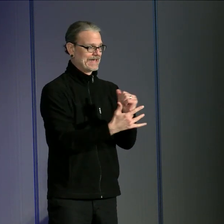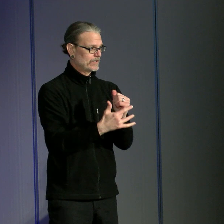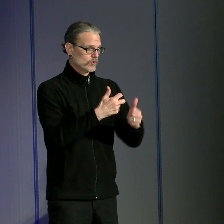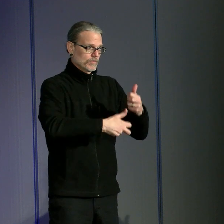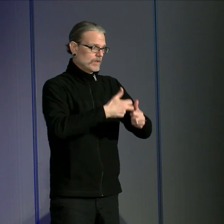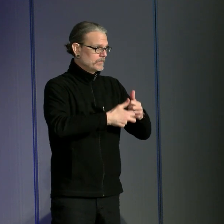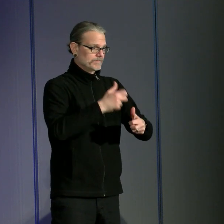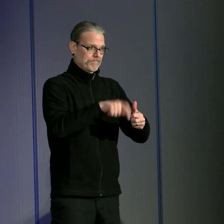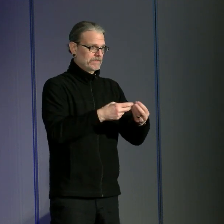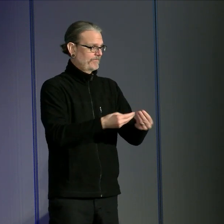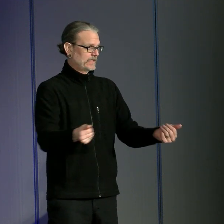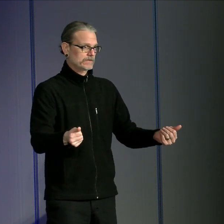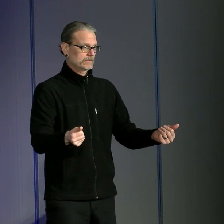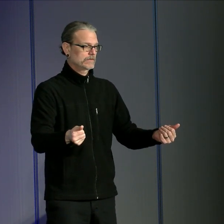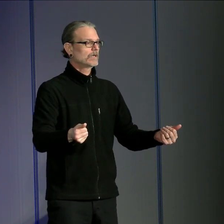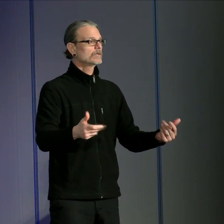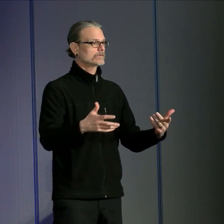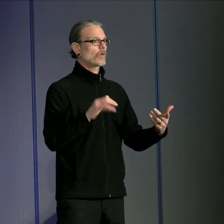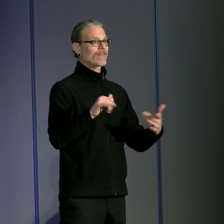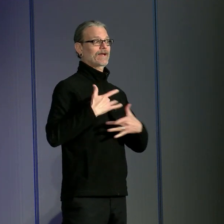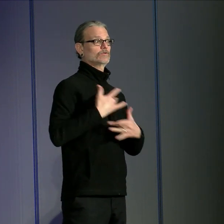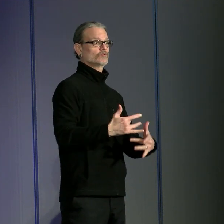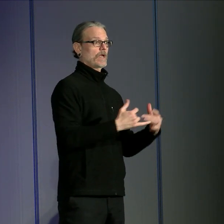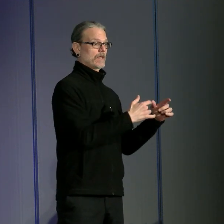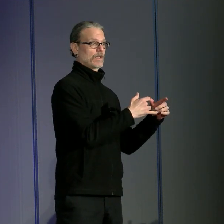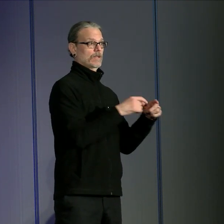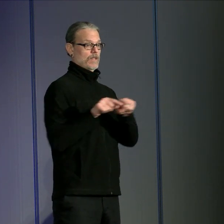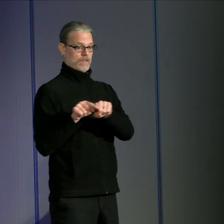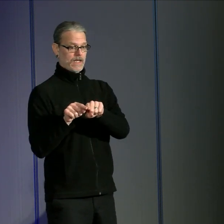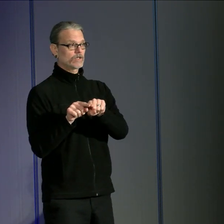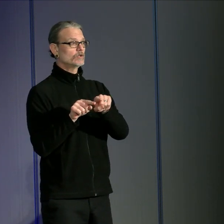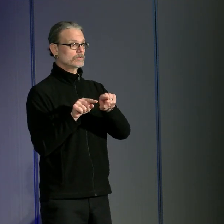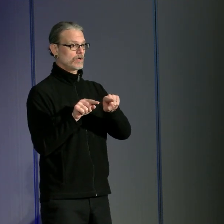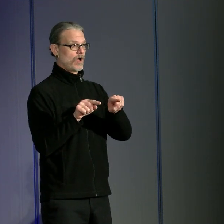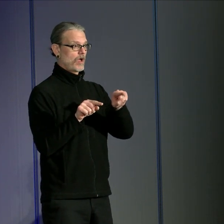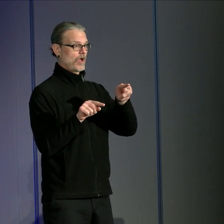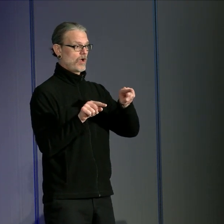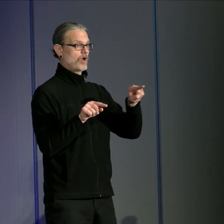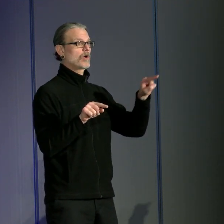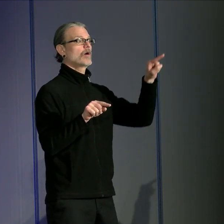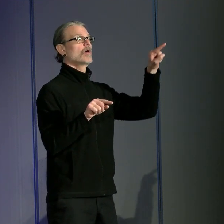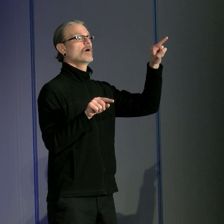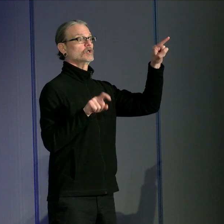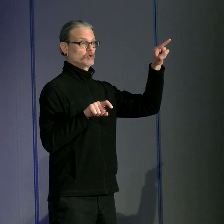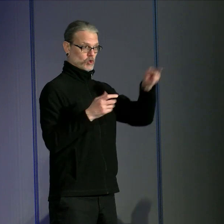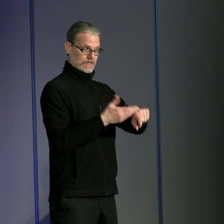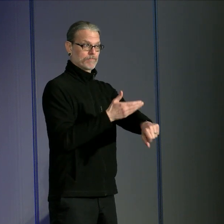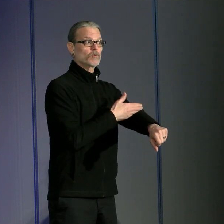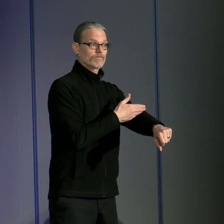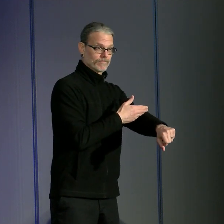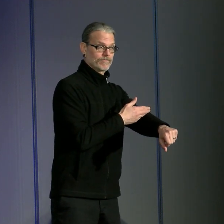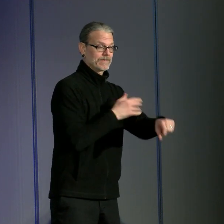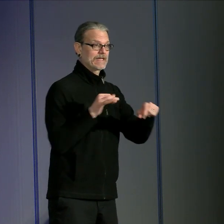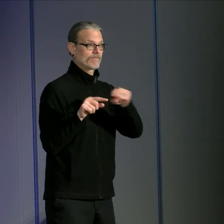So the trend line should improve overtime. If it doesn't, maybe it's time to get back to that team and make sure they understand